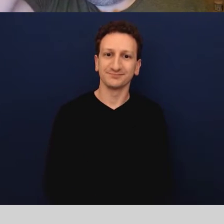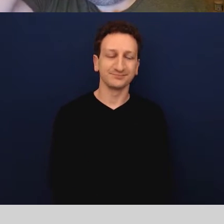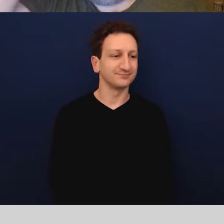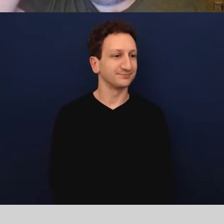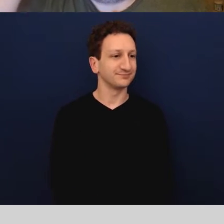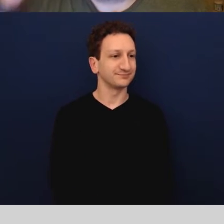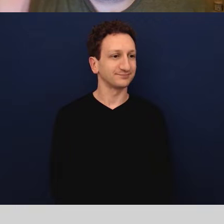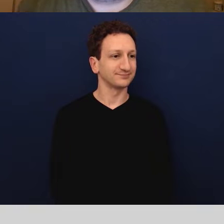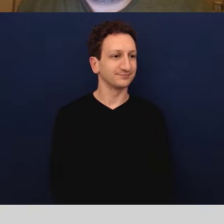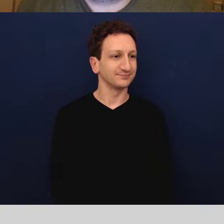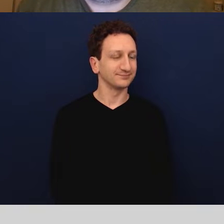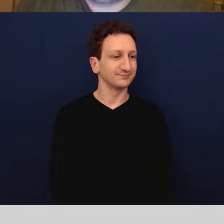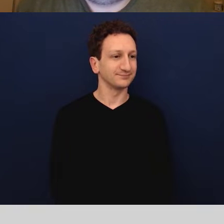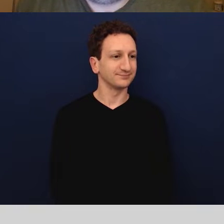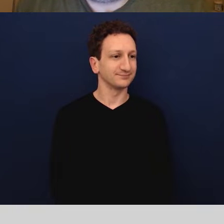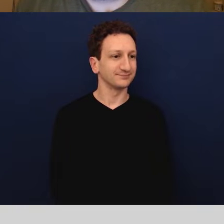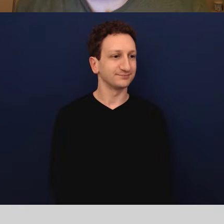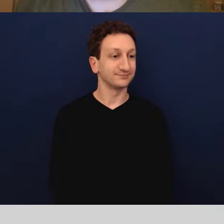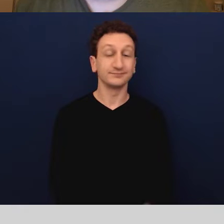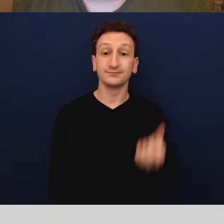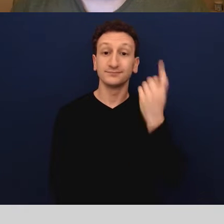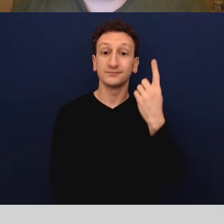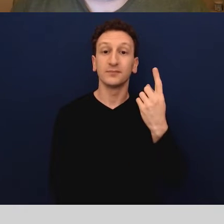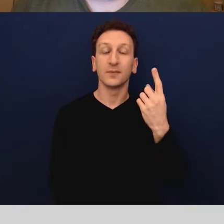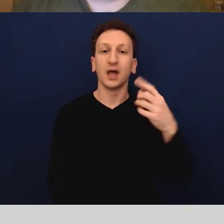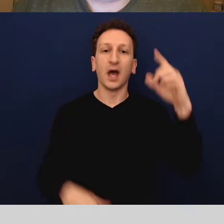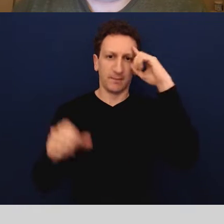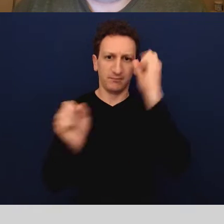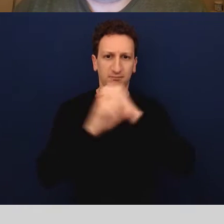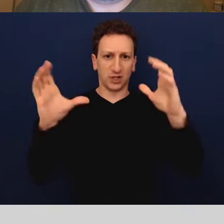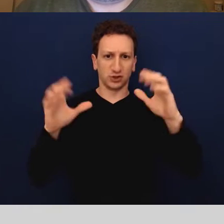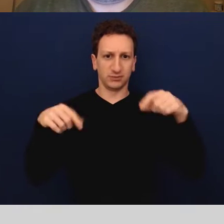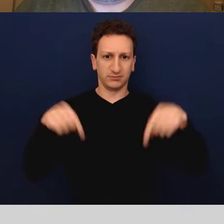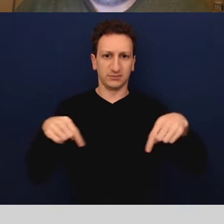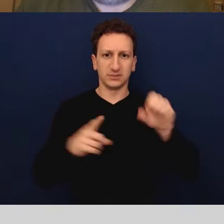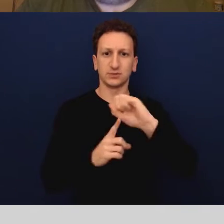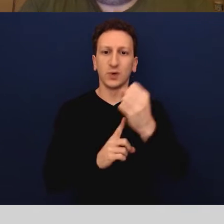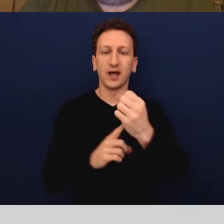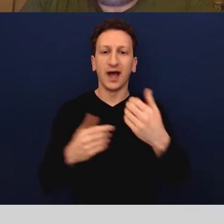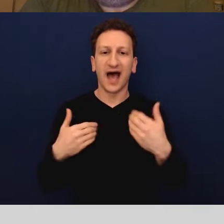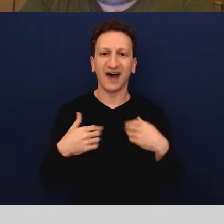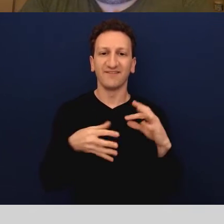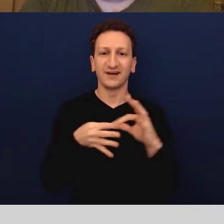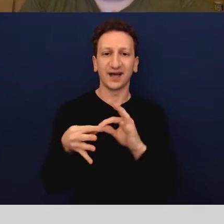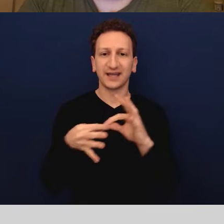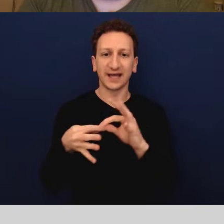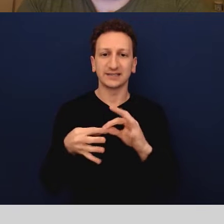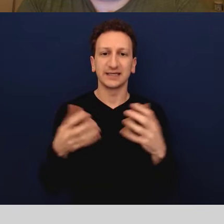I want to say that this is a connected socket. So when you get to that function